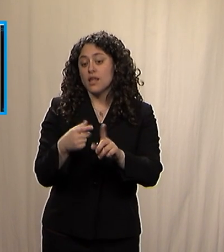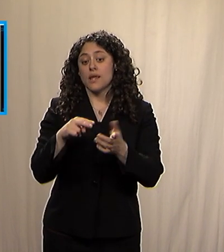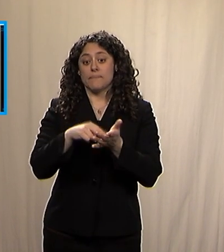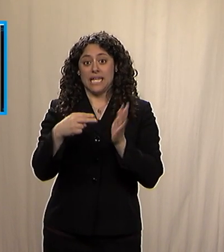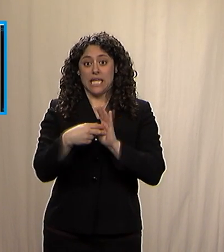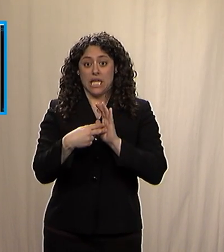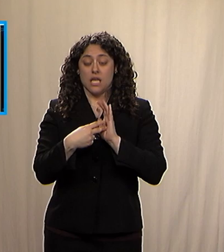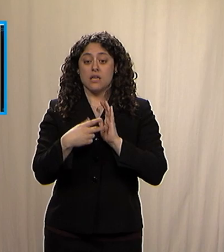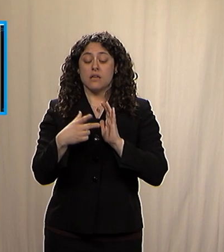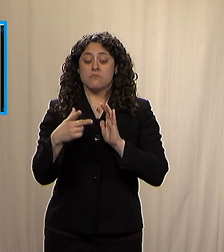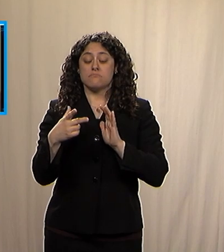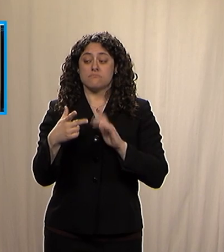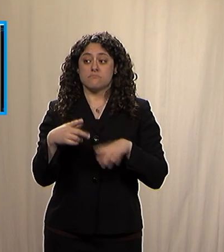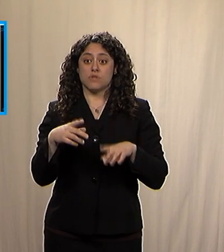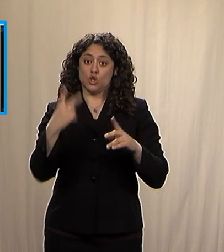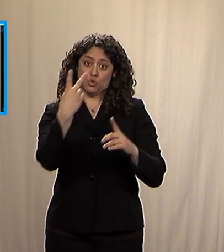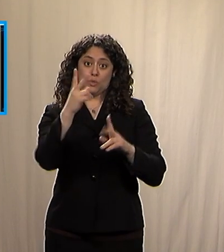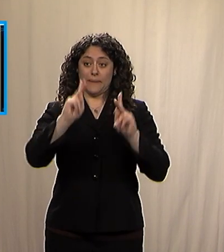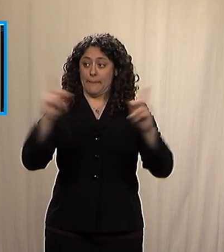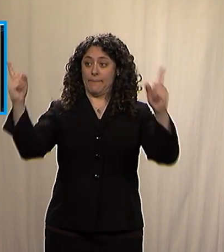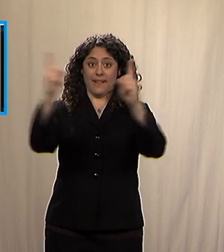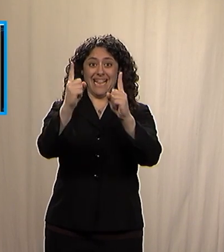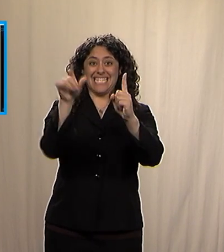the same level of power, but the interpreter does not.